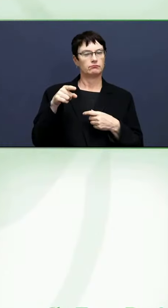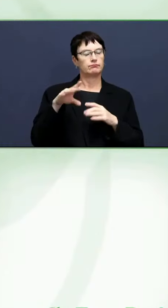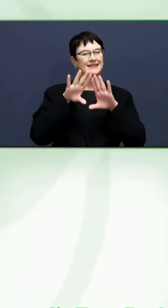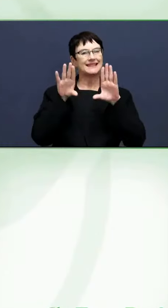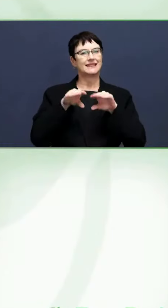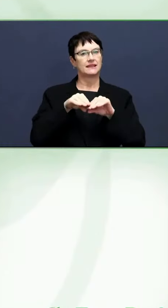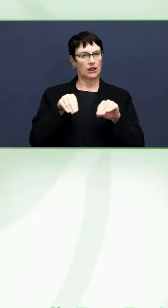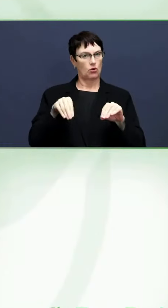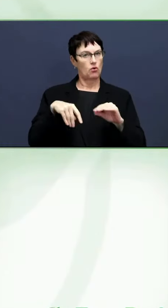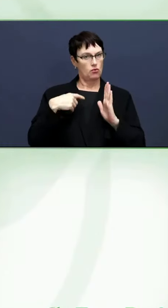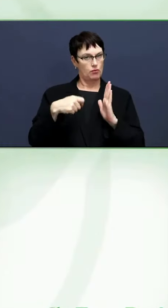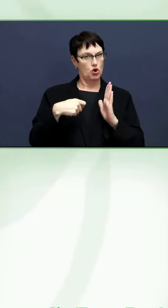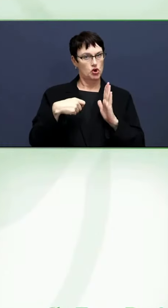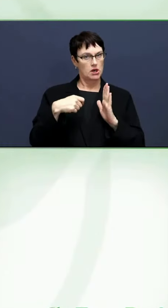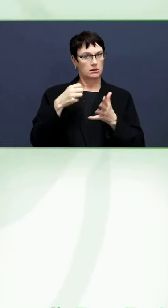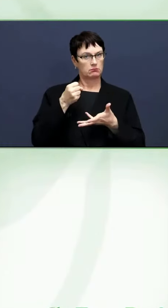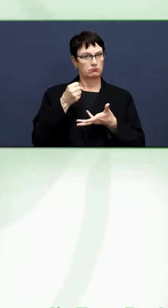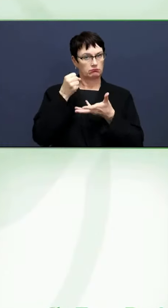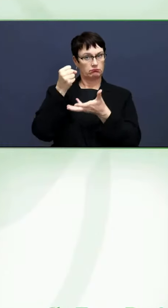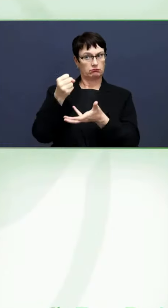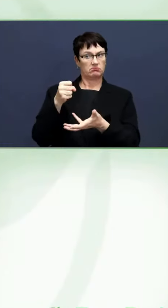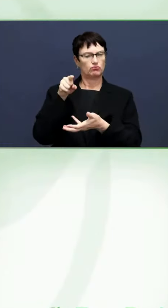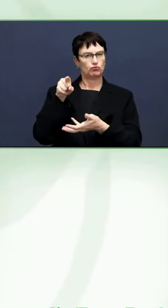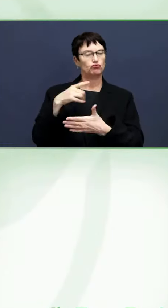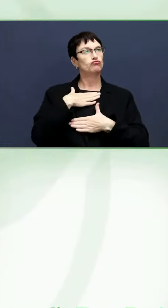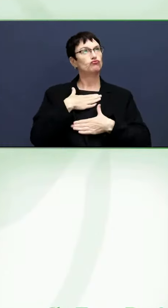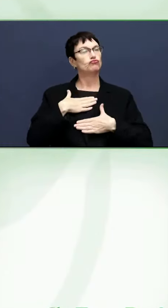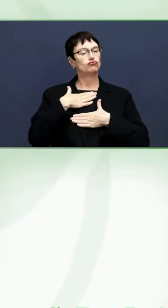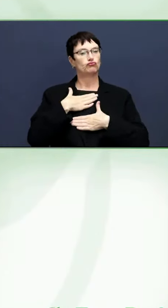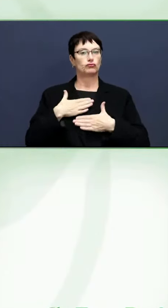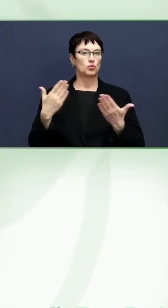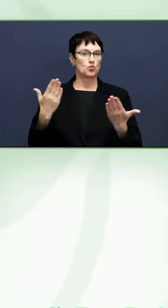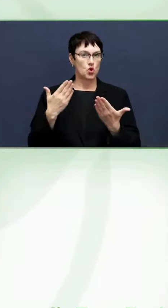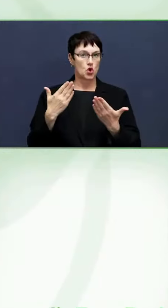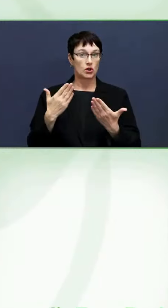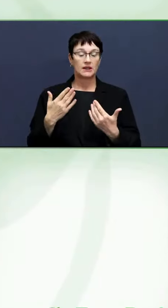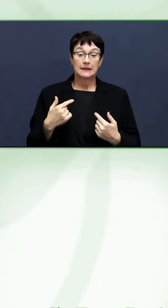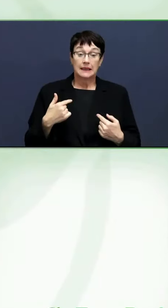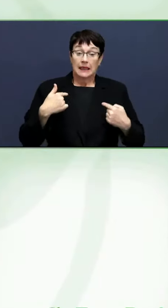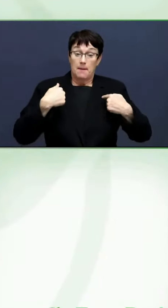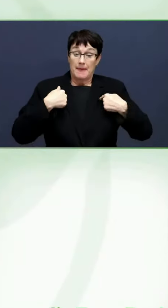I am not a translator but I will do my best.